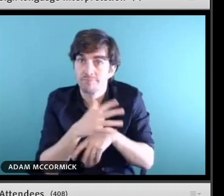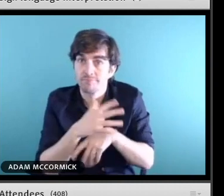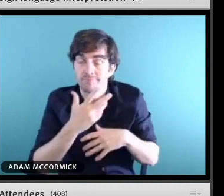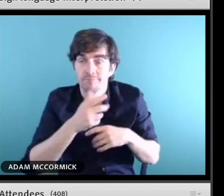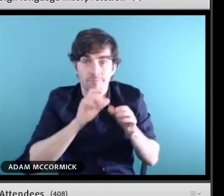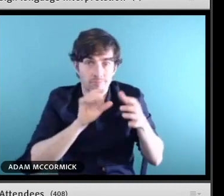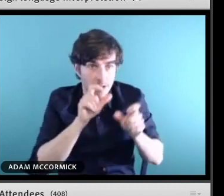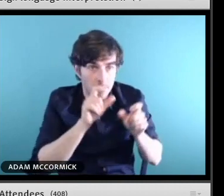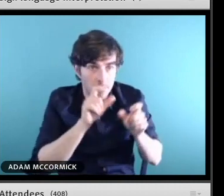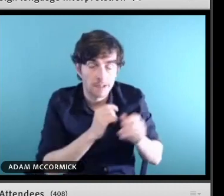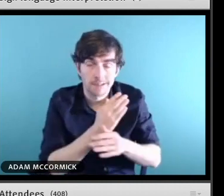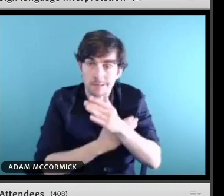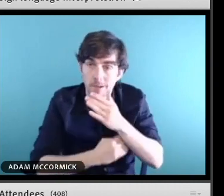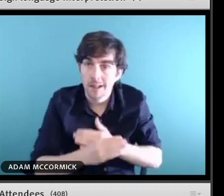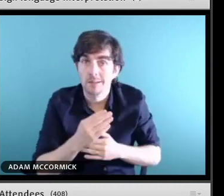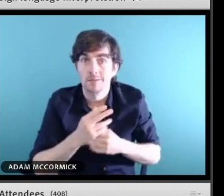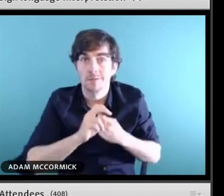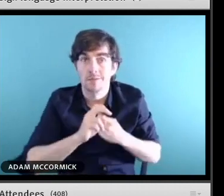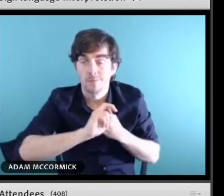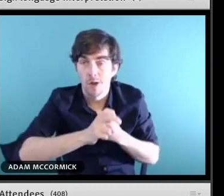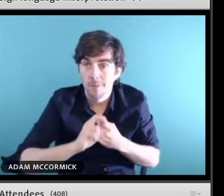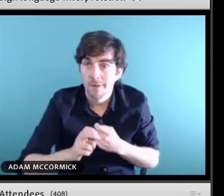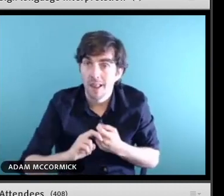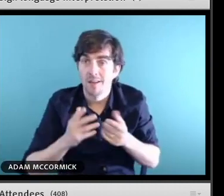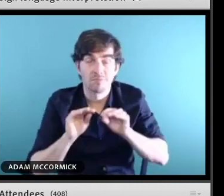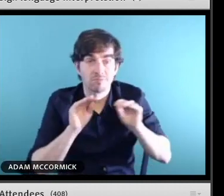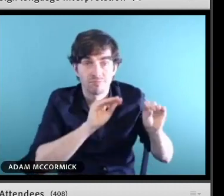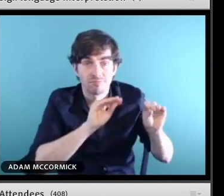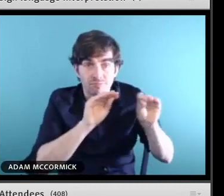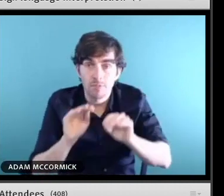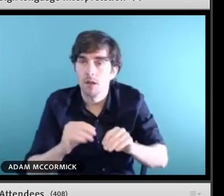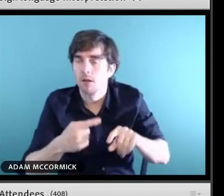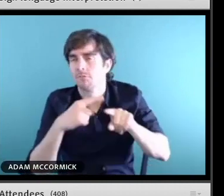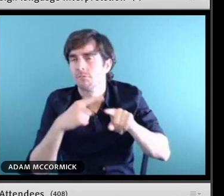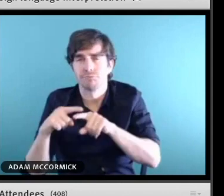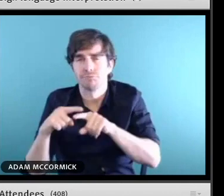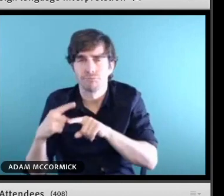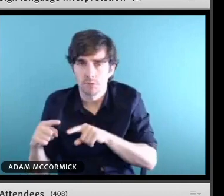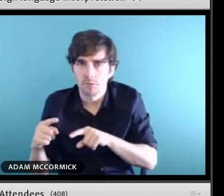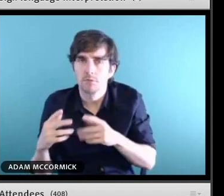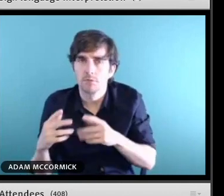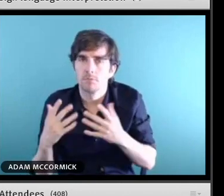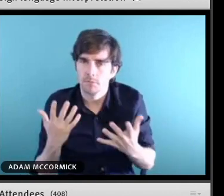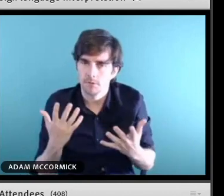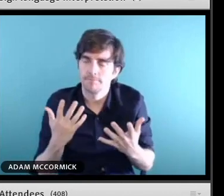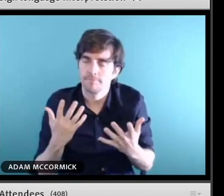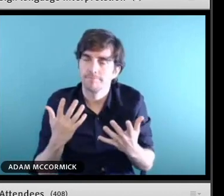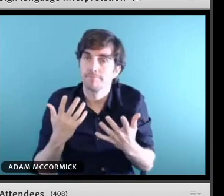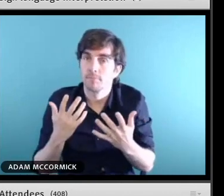Yes, yes. I hear you. Yes, very good. It's a ‑‑ yes. It's a bit